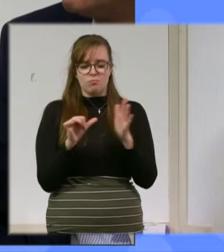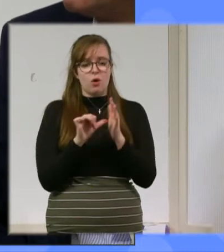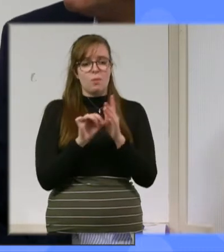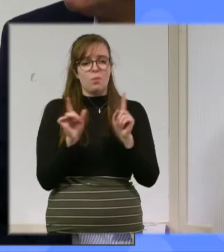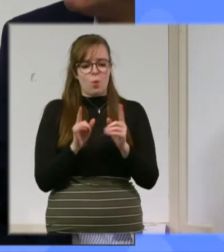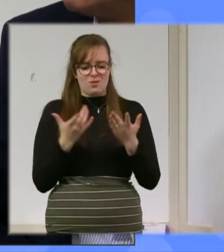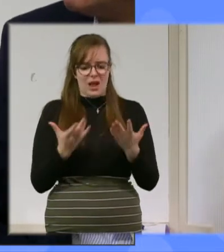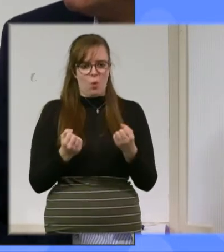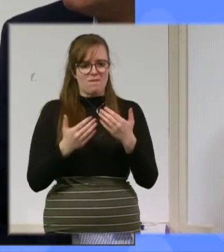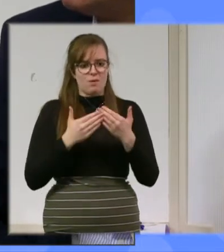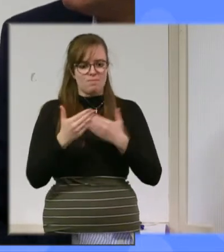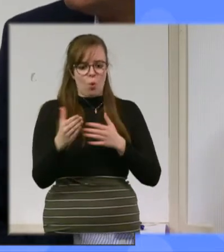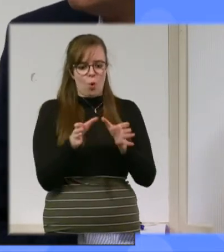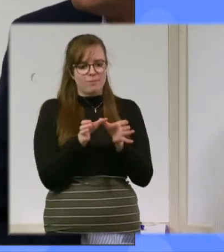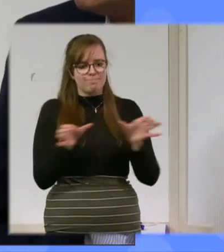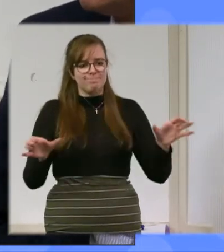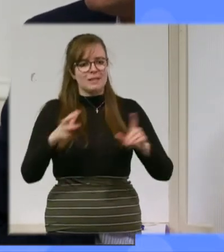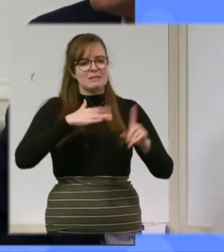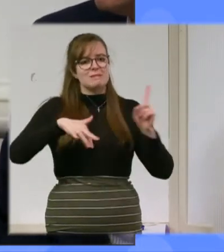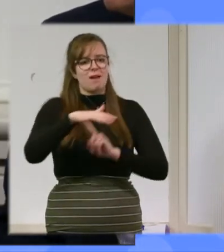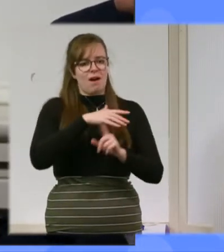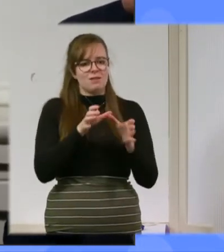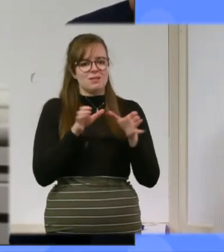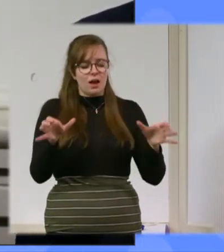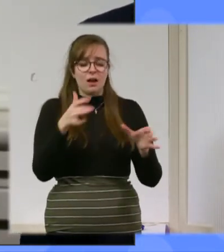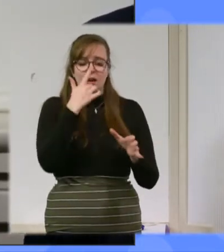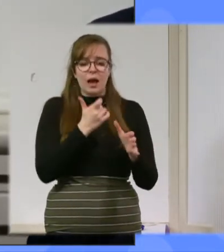them increasingly divided as society and that can be on social or Geographic